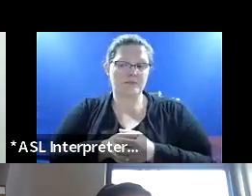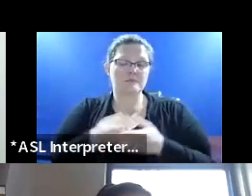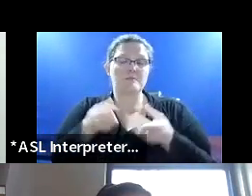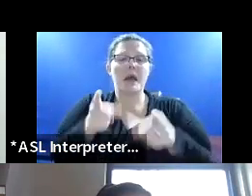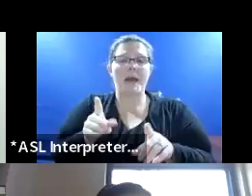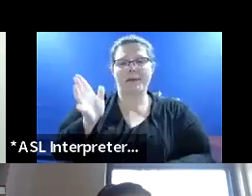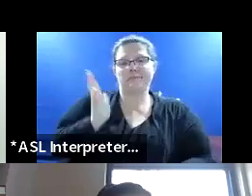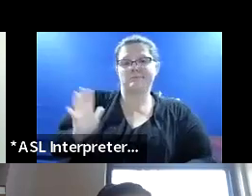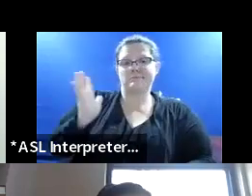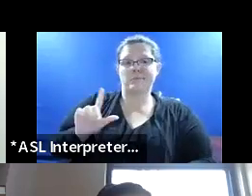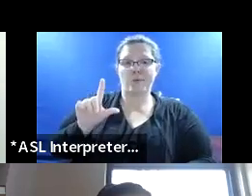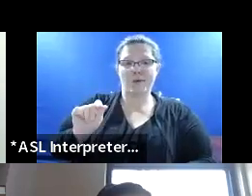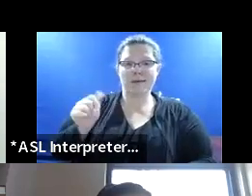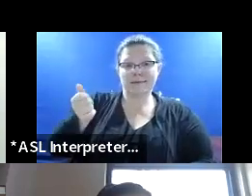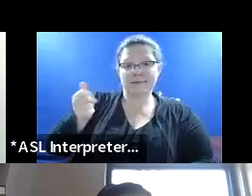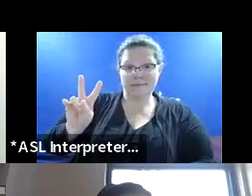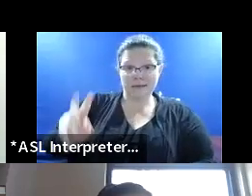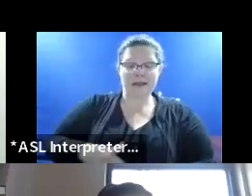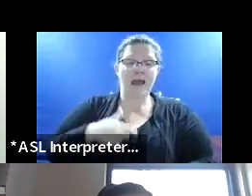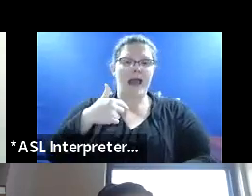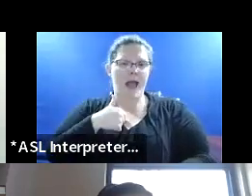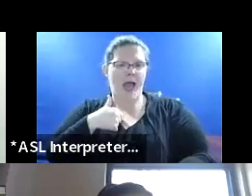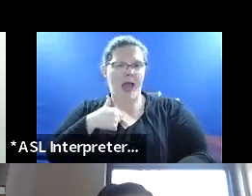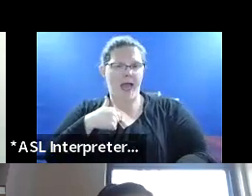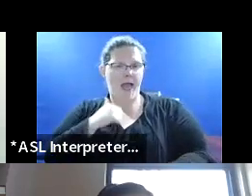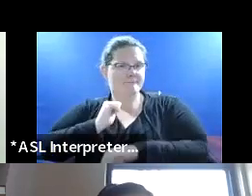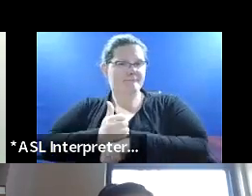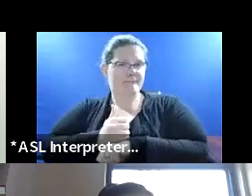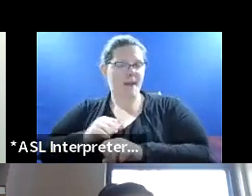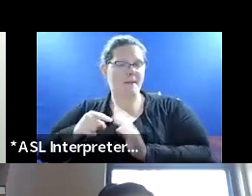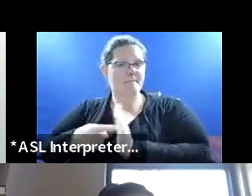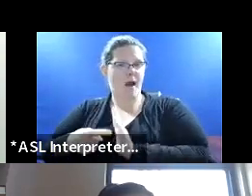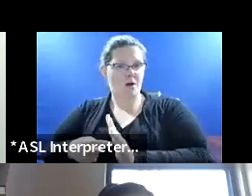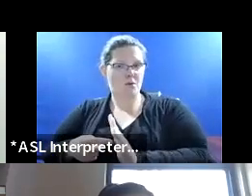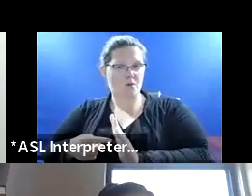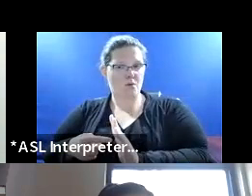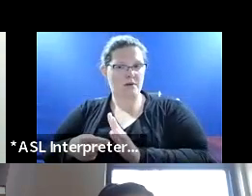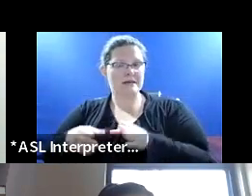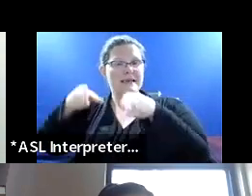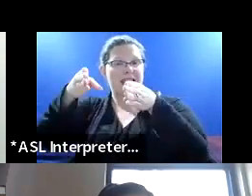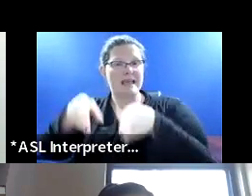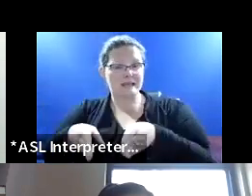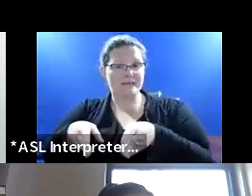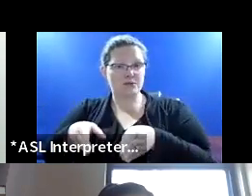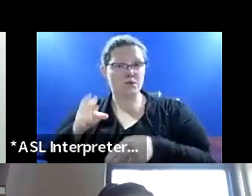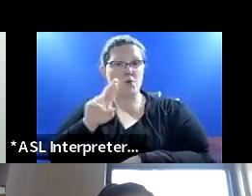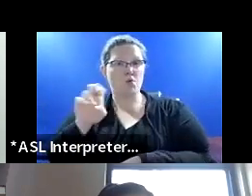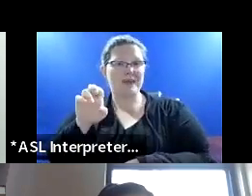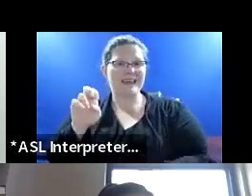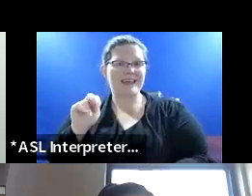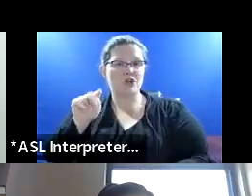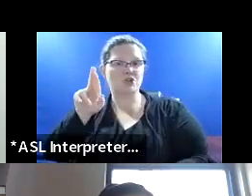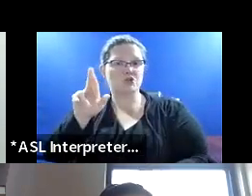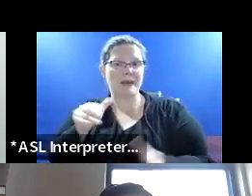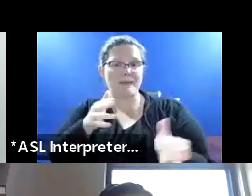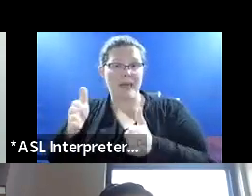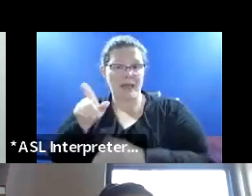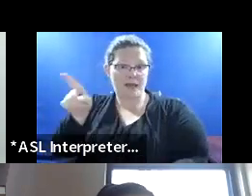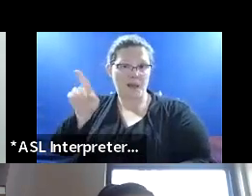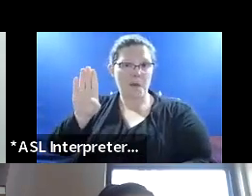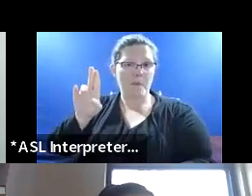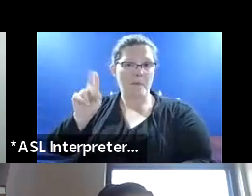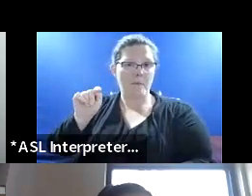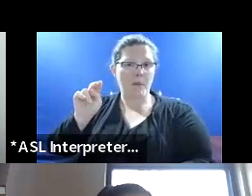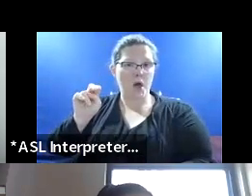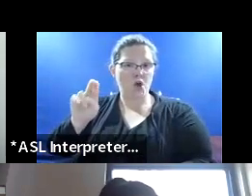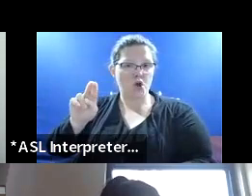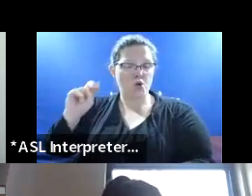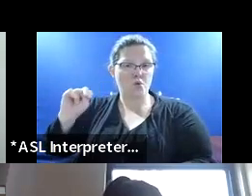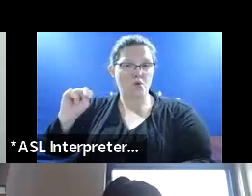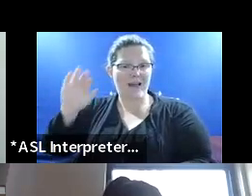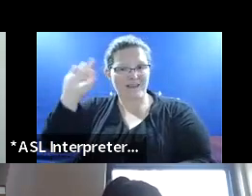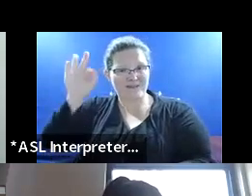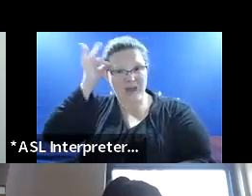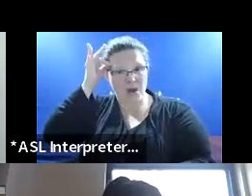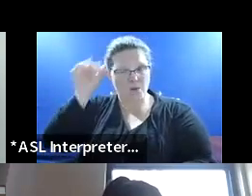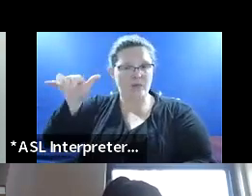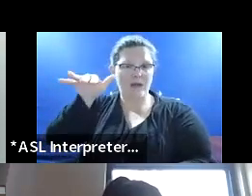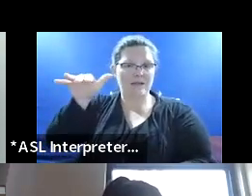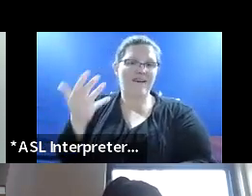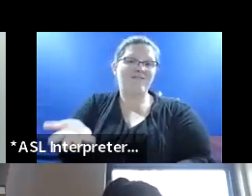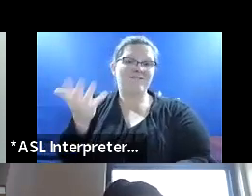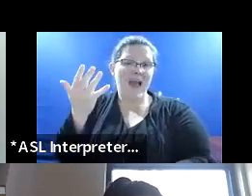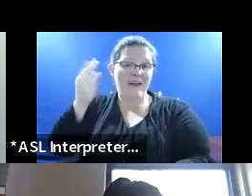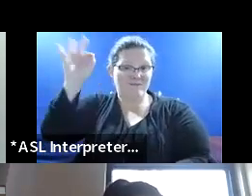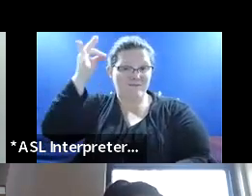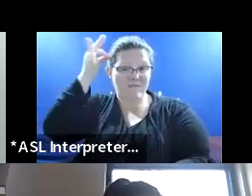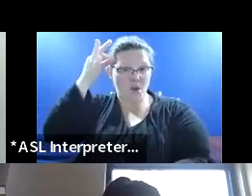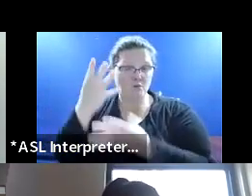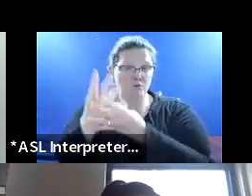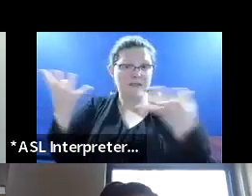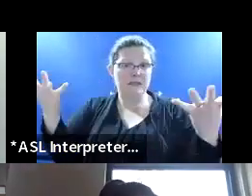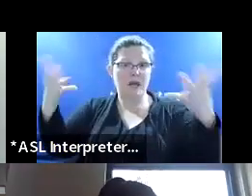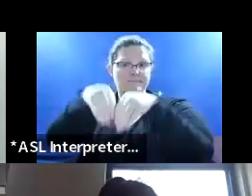ONE OF THE FIVE COURSE SERVICES IS CALLED TRANSITIONAL SERVICES.